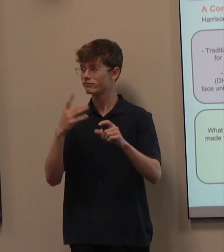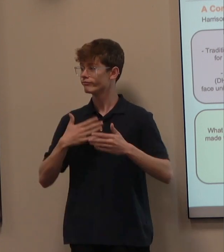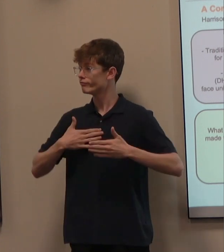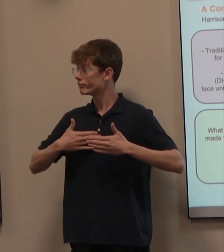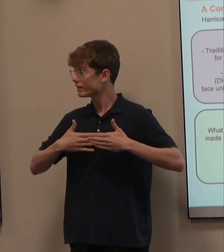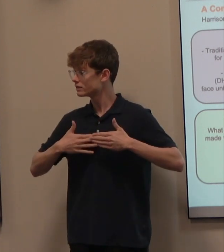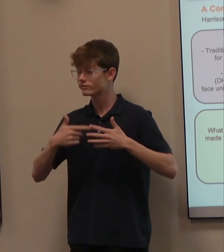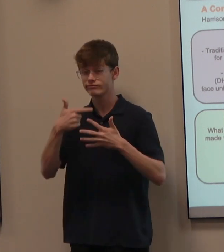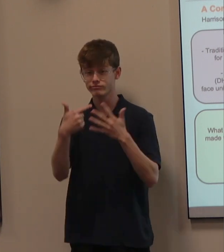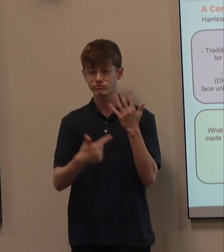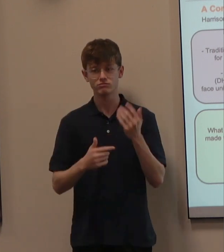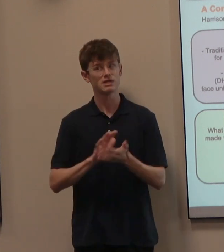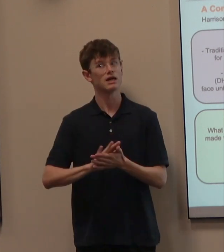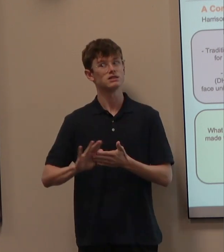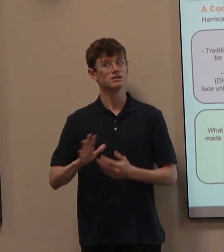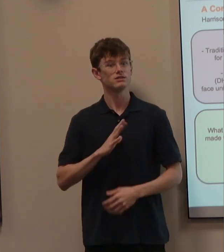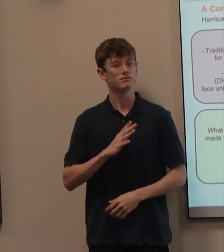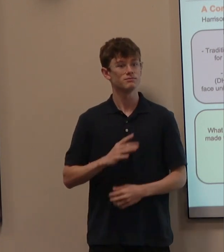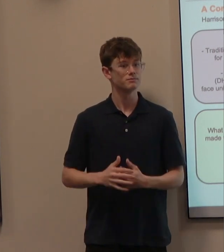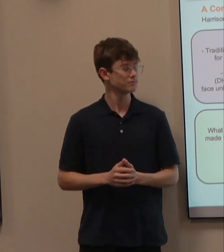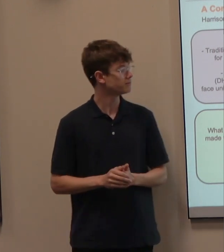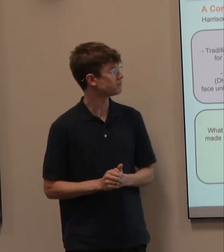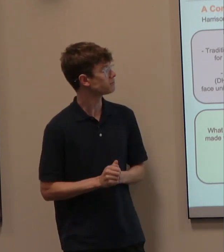where you can see your heart rate and beats per minute, which is very nice.